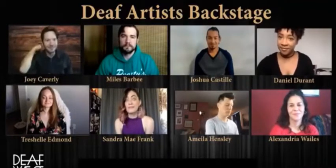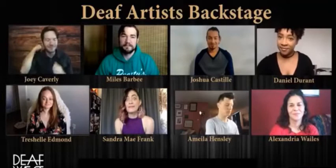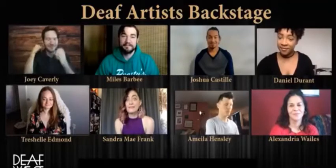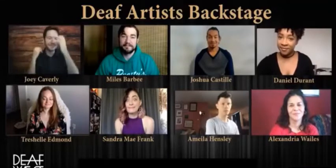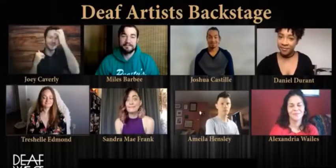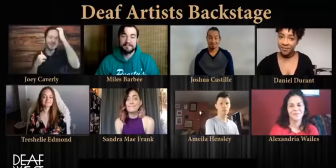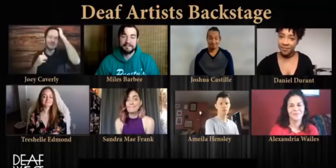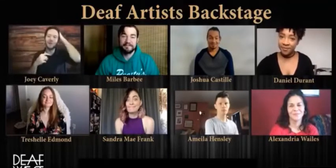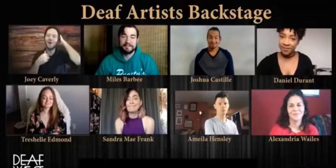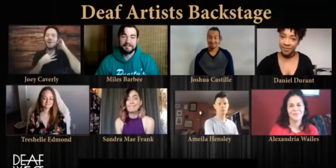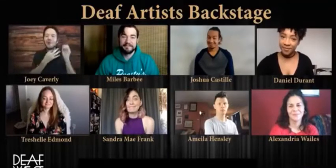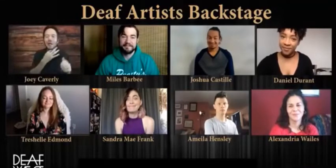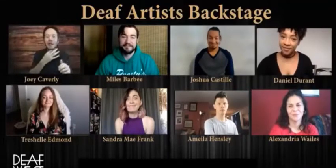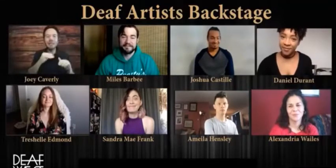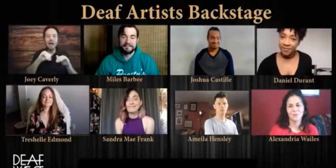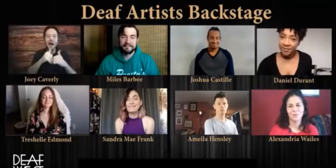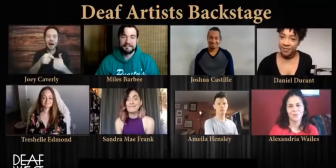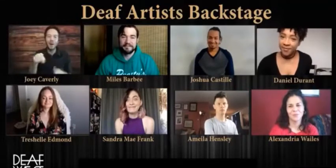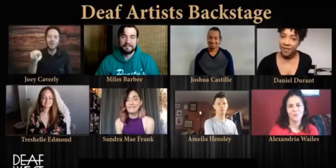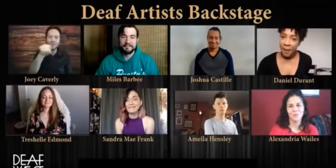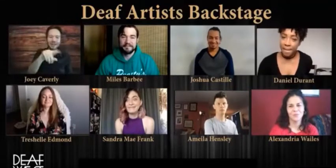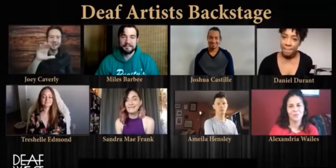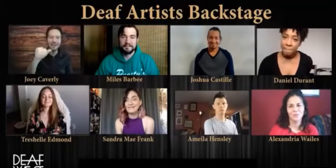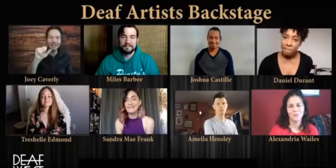Again, the show came together in 2014.